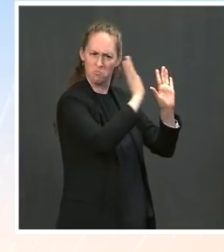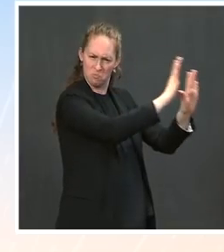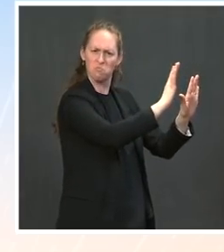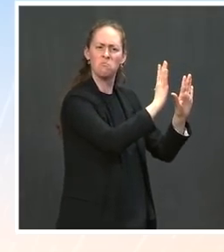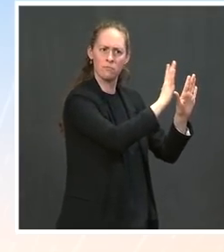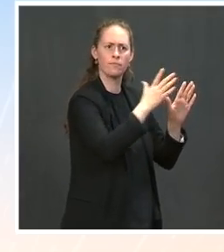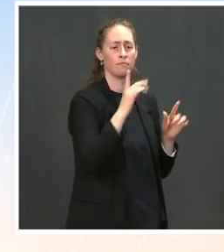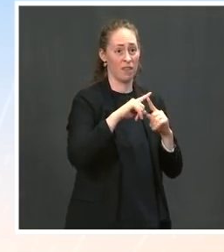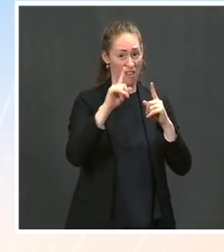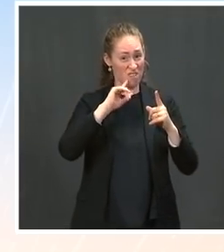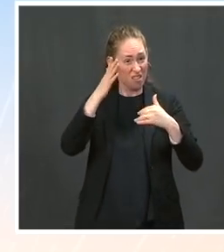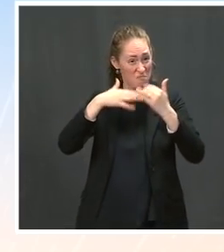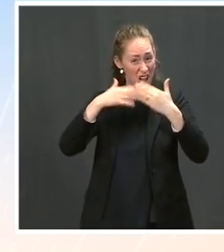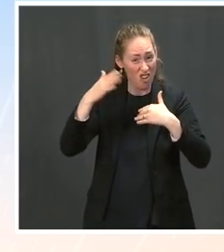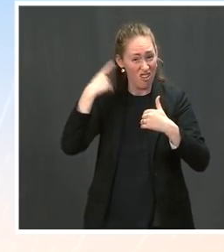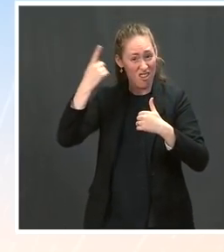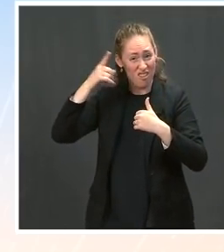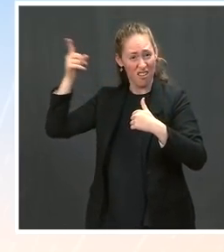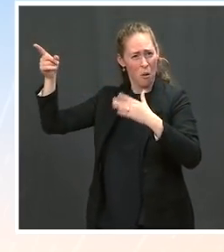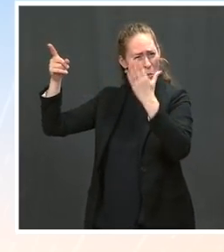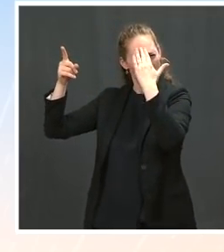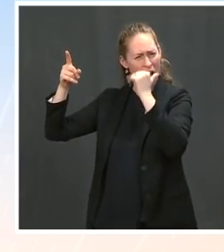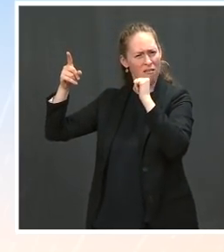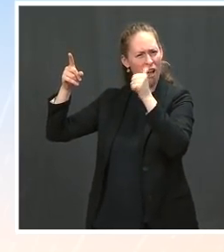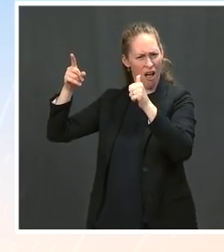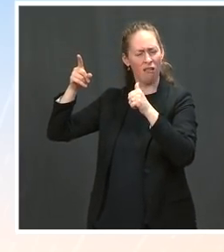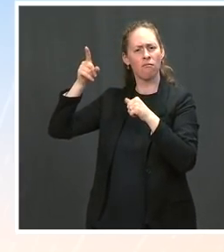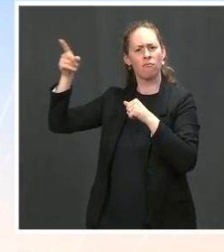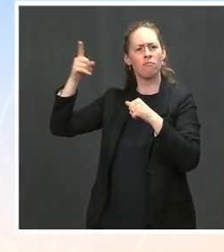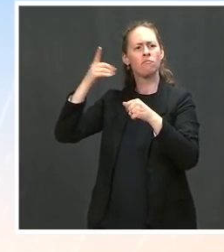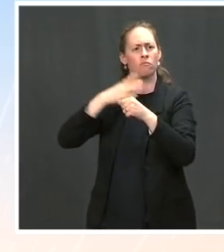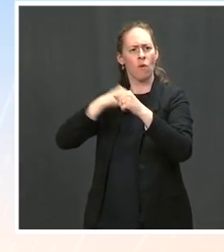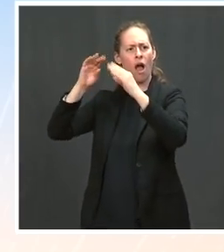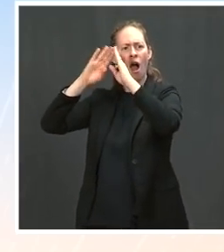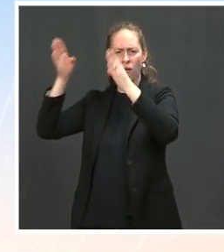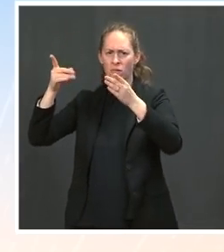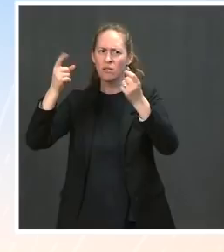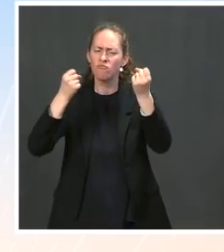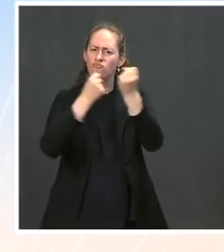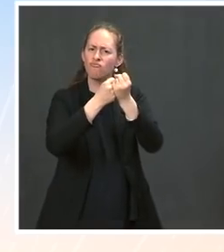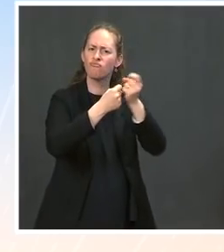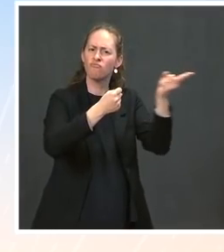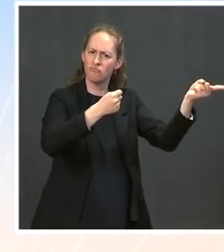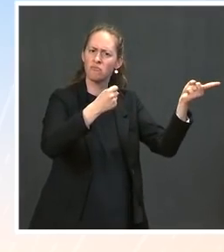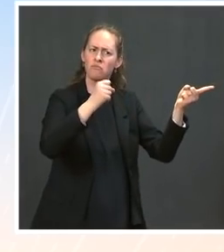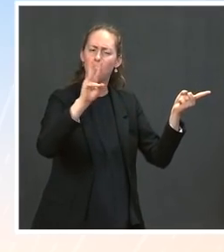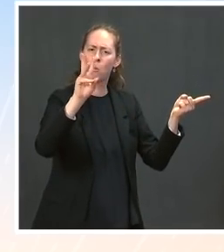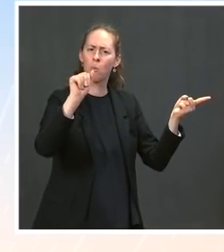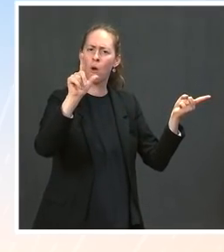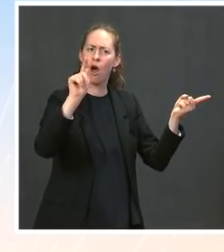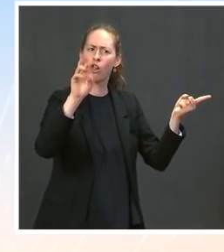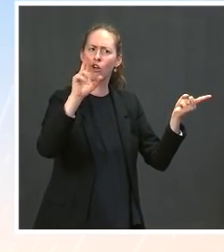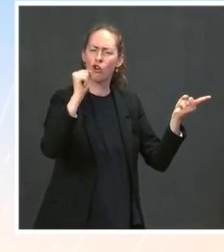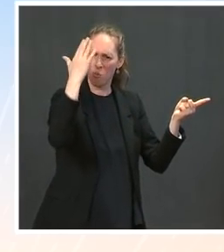to the defense of Representative Waters, given the fact that she's now facing an onslaught of attacks, especially by -- I would say -- Republicans.